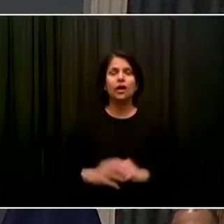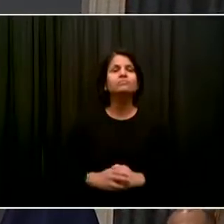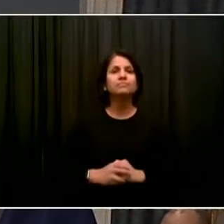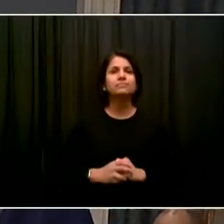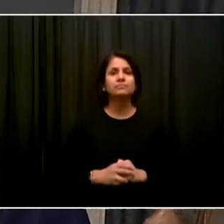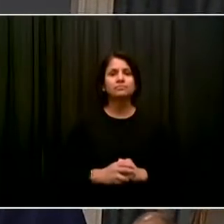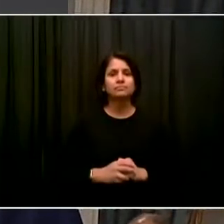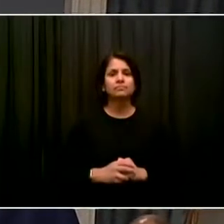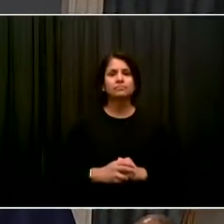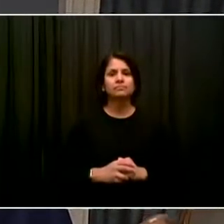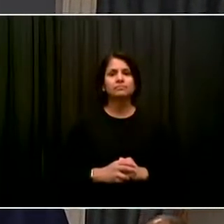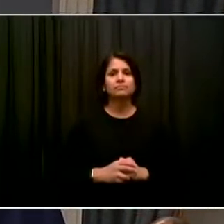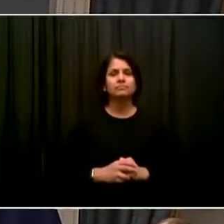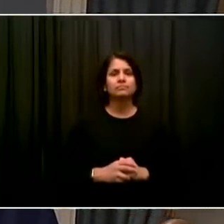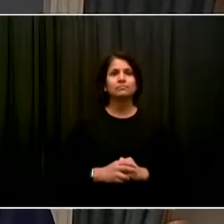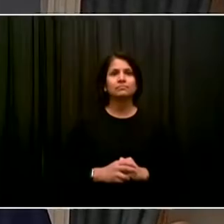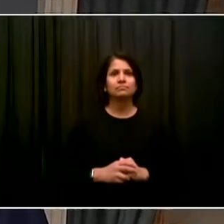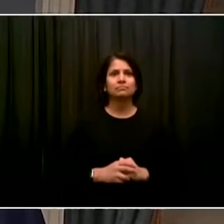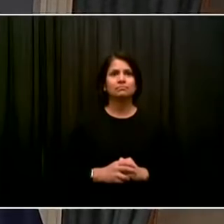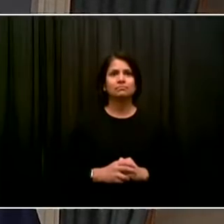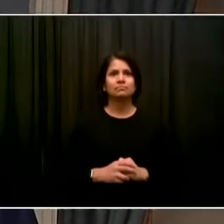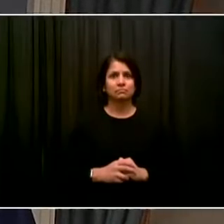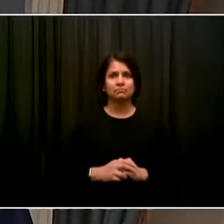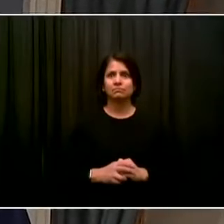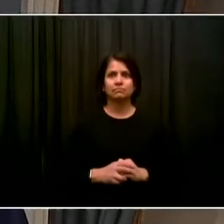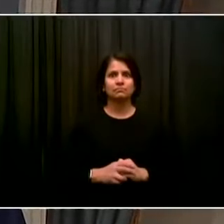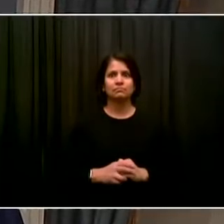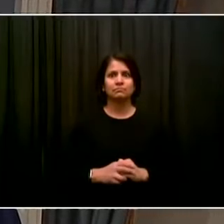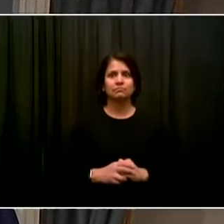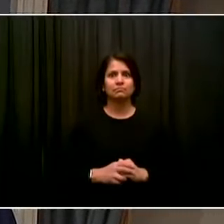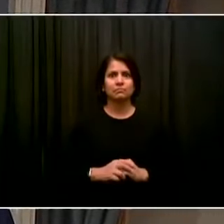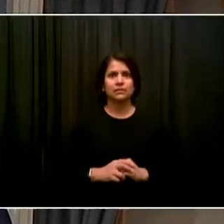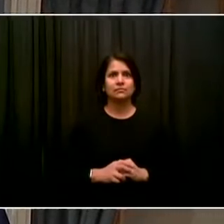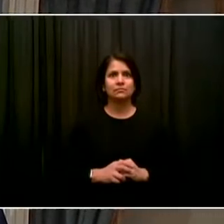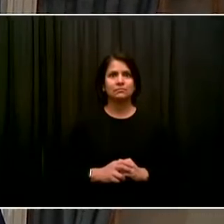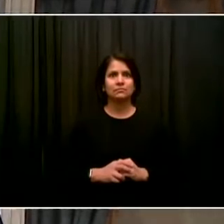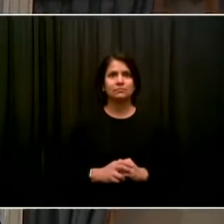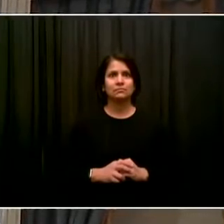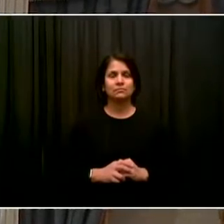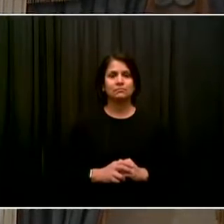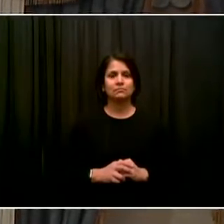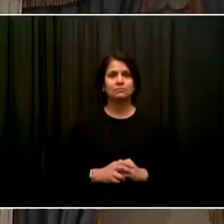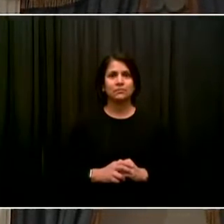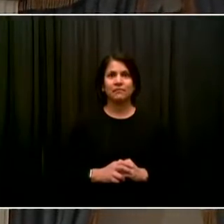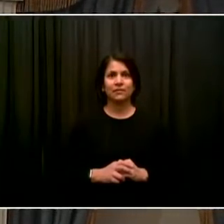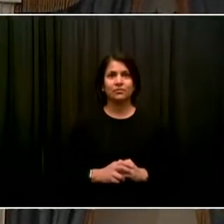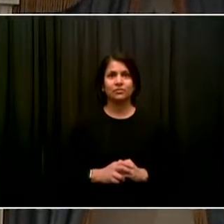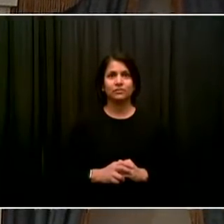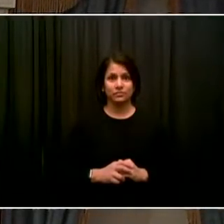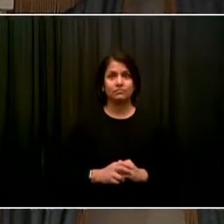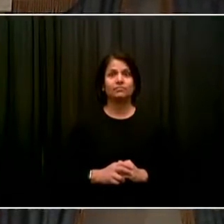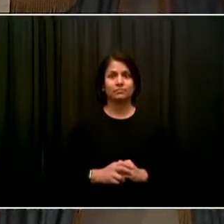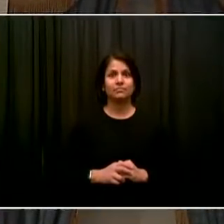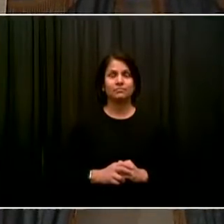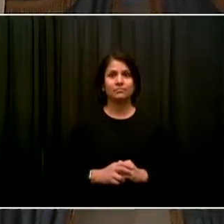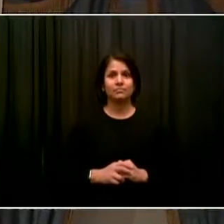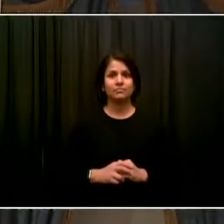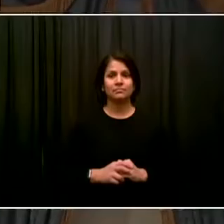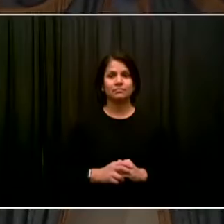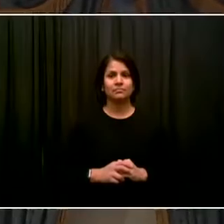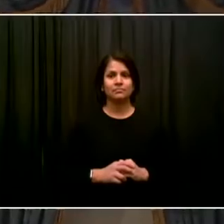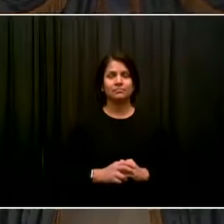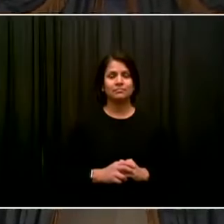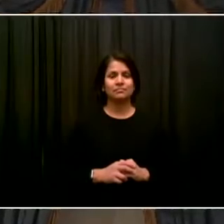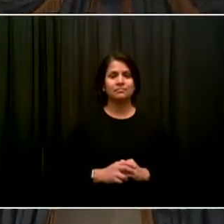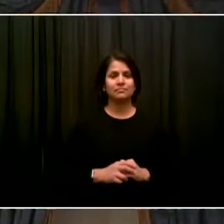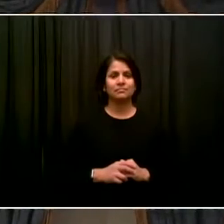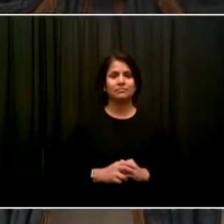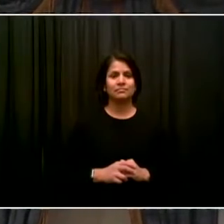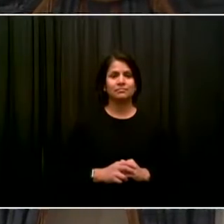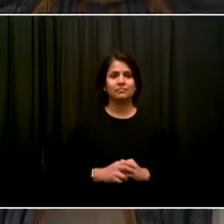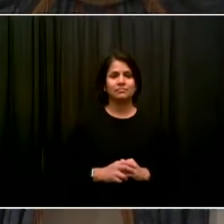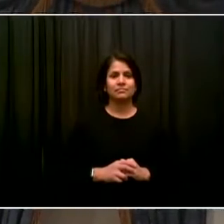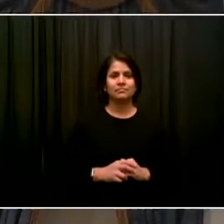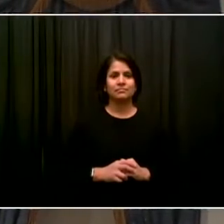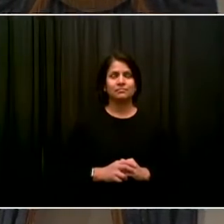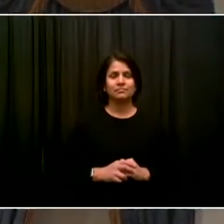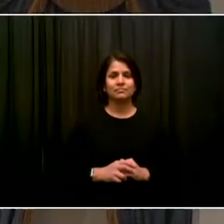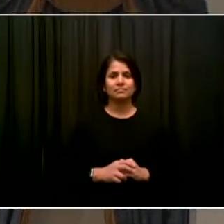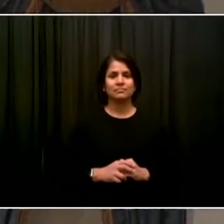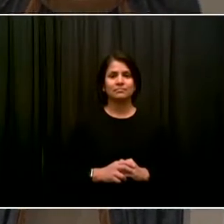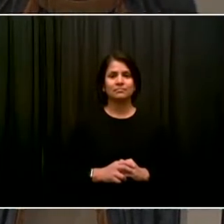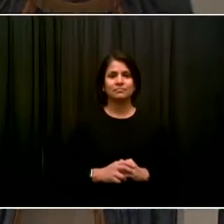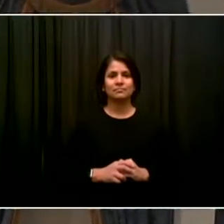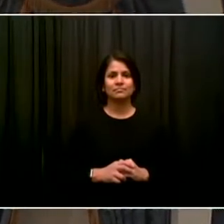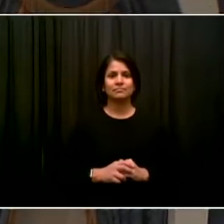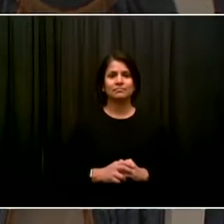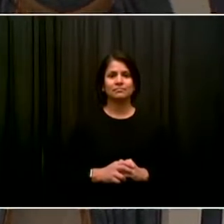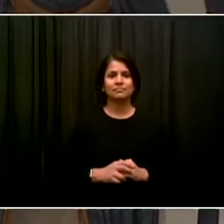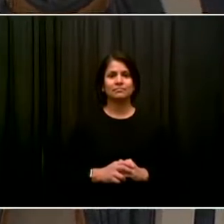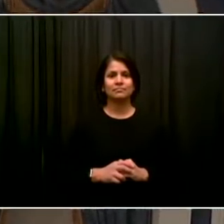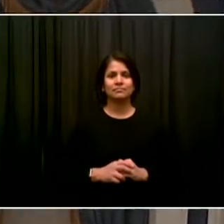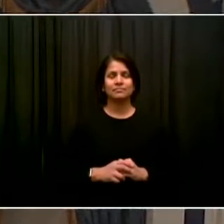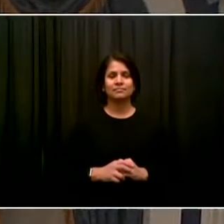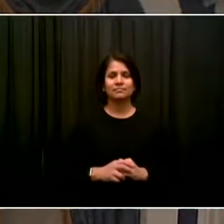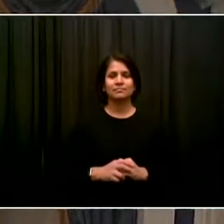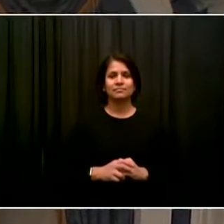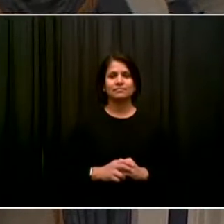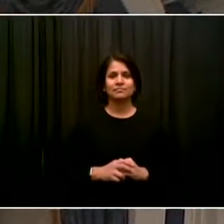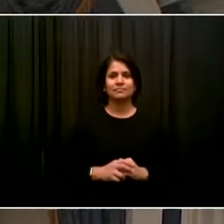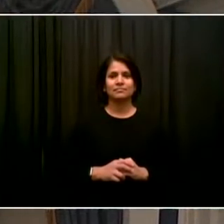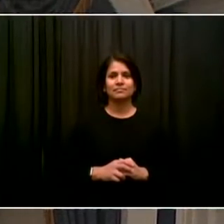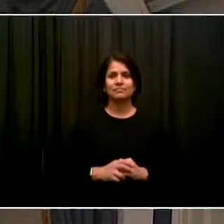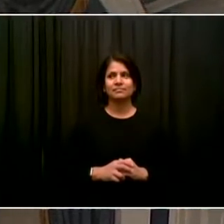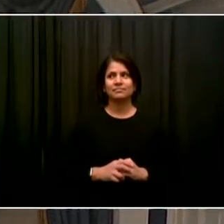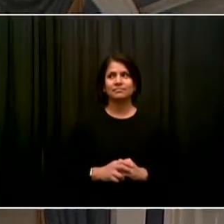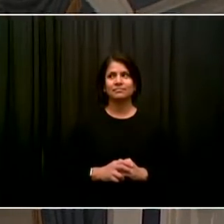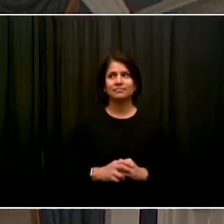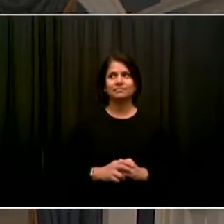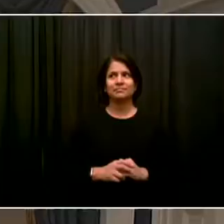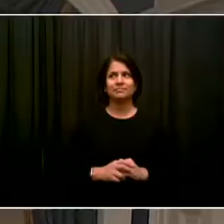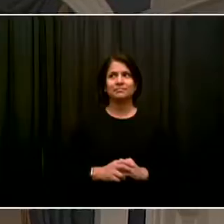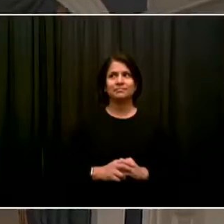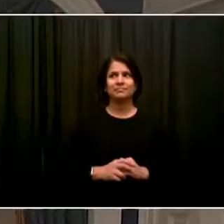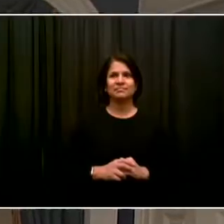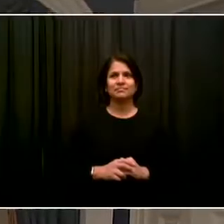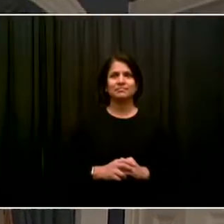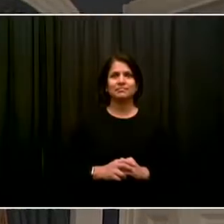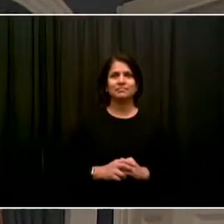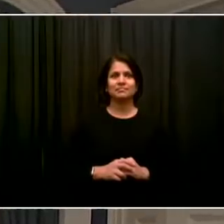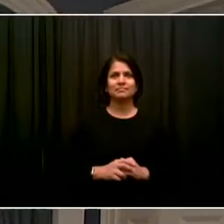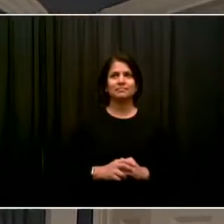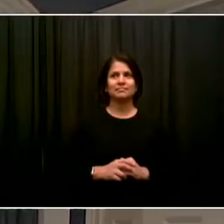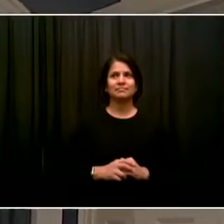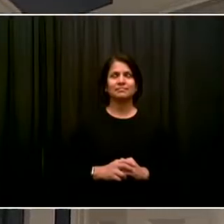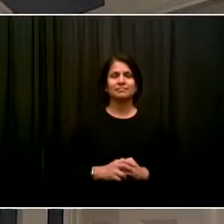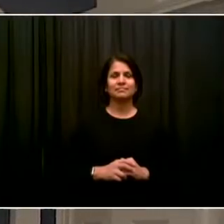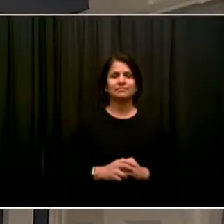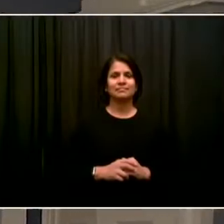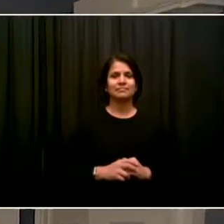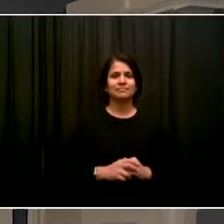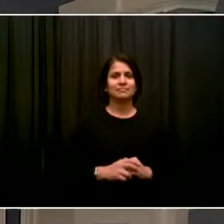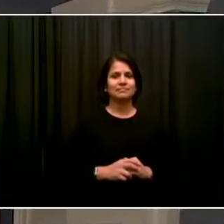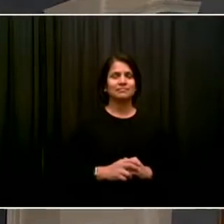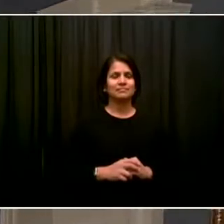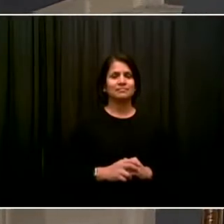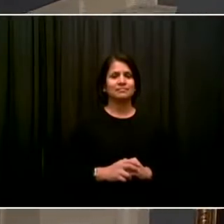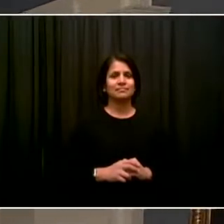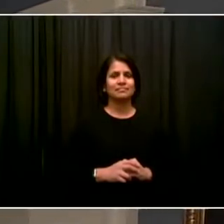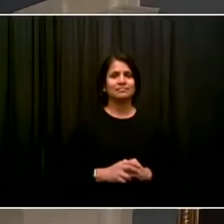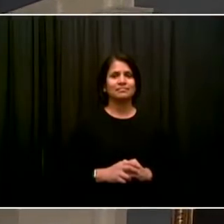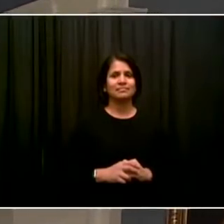I AM HAPPY I MADE THE